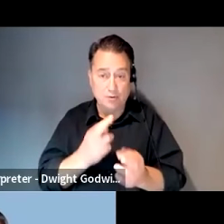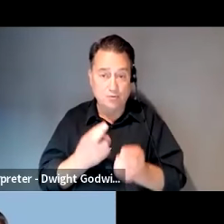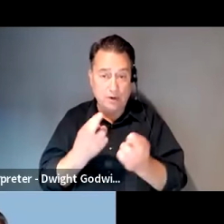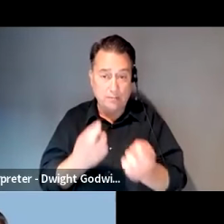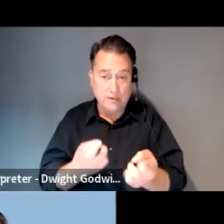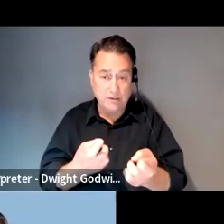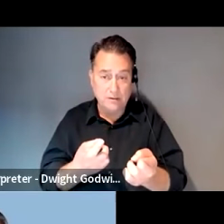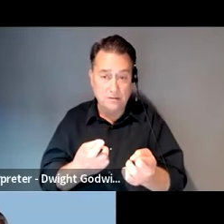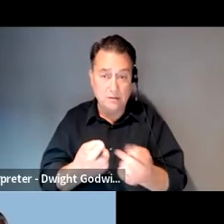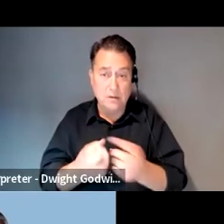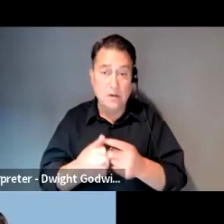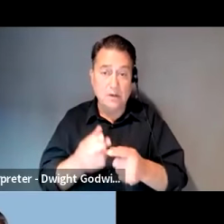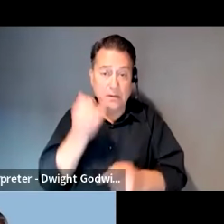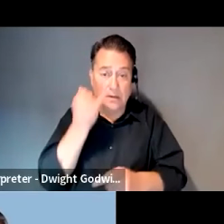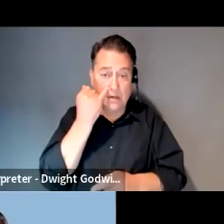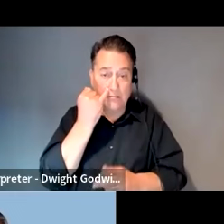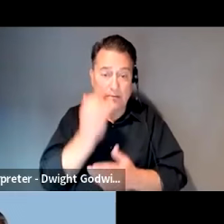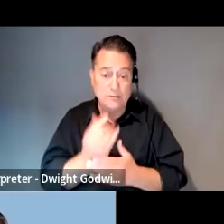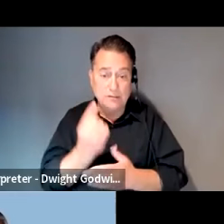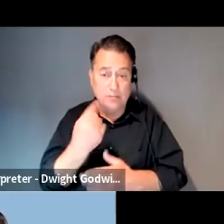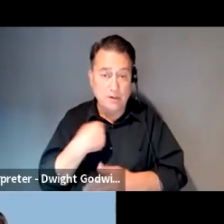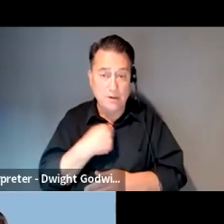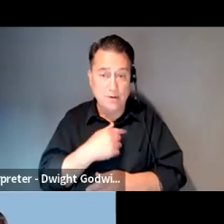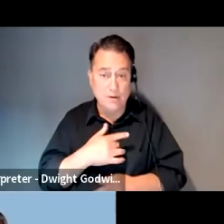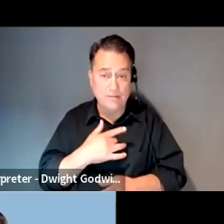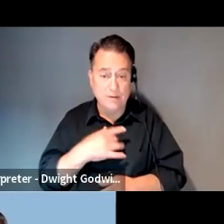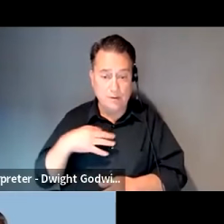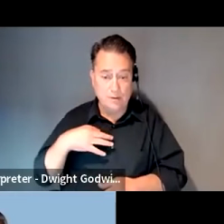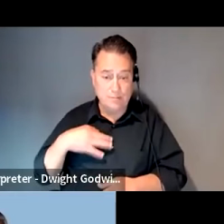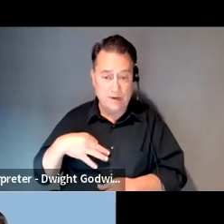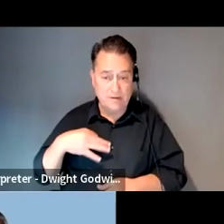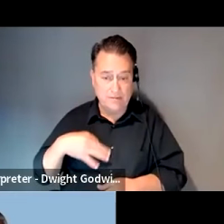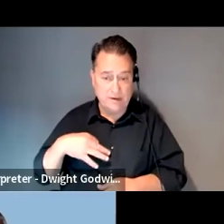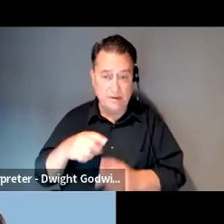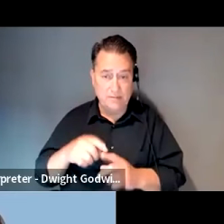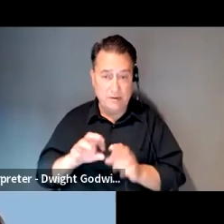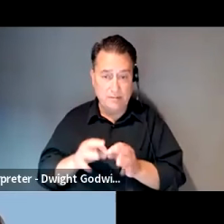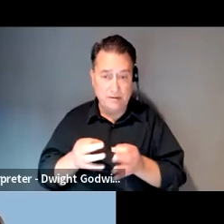And if it was somebody that we felt would benefit from family treatment courts,